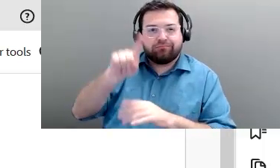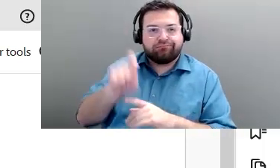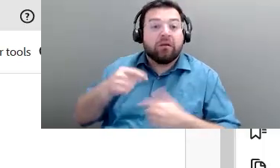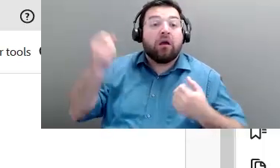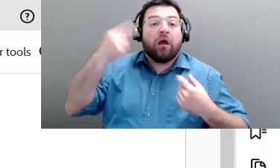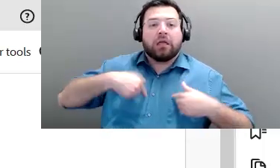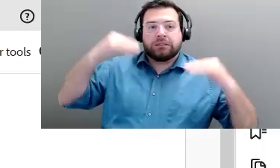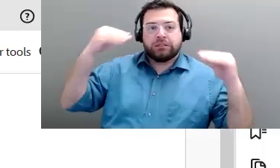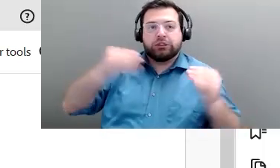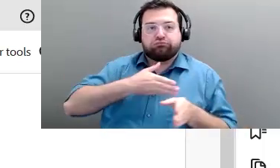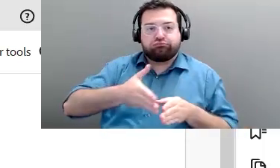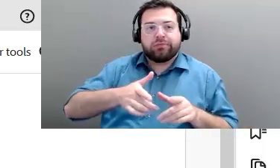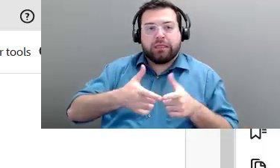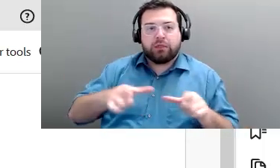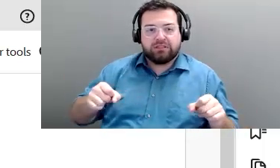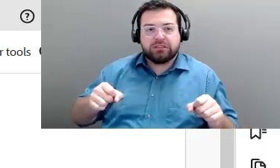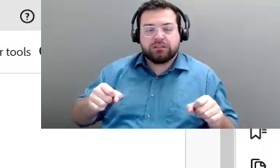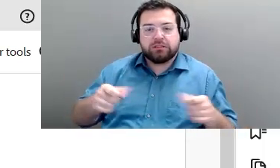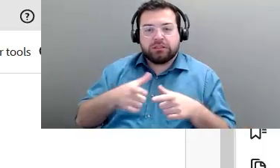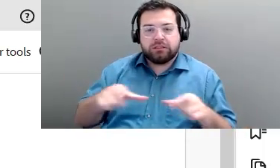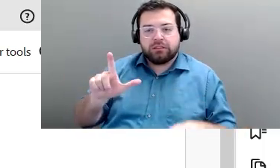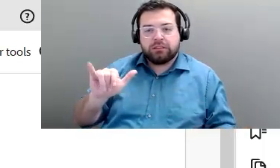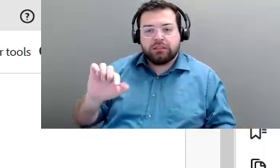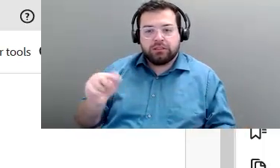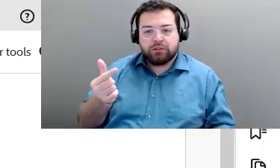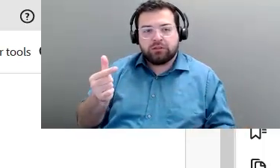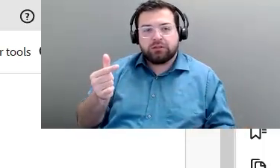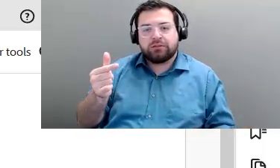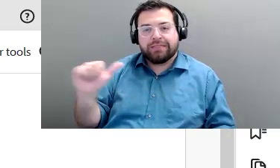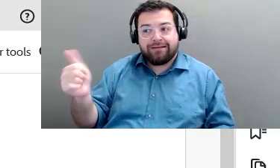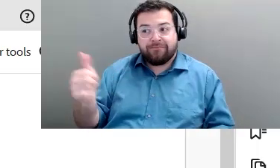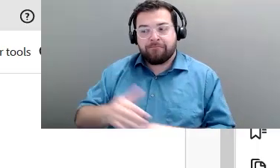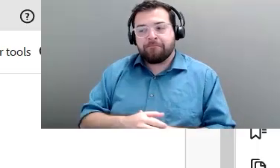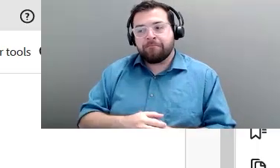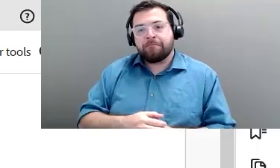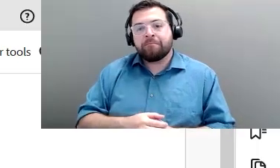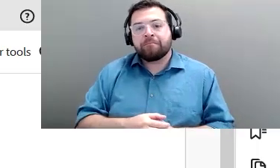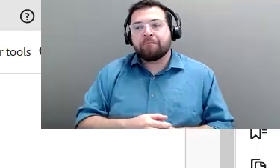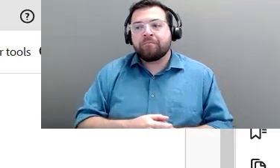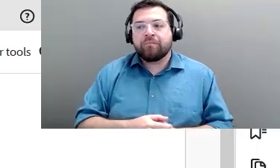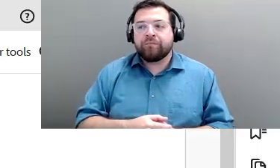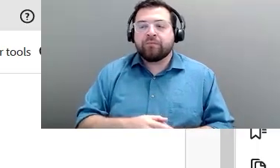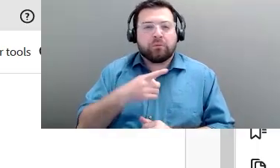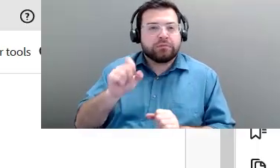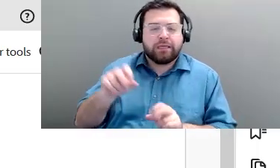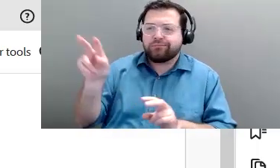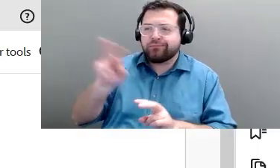This is from Linguistics 10. And, you know, you can kind of read, the prompt here.